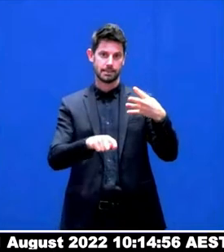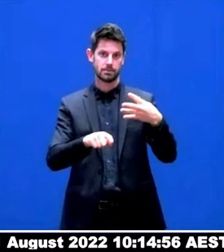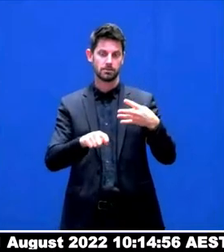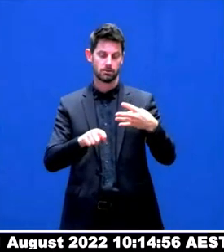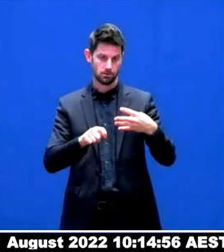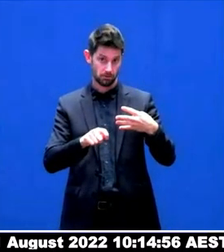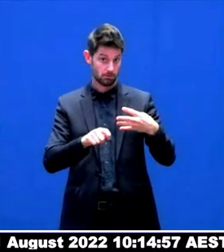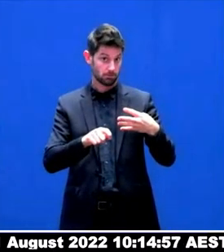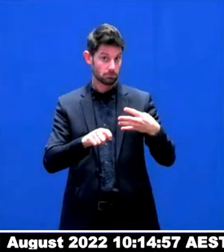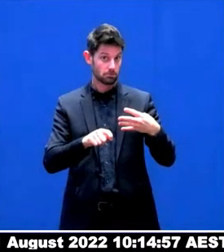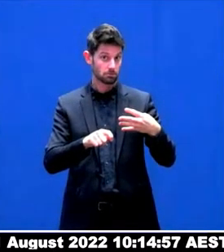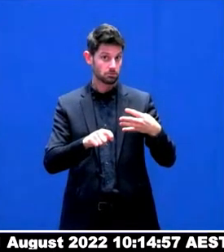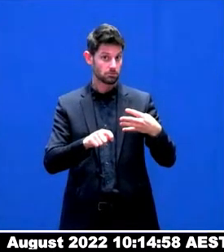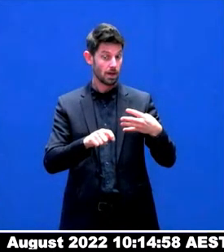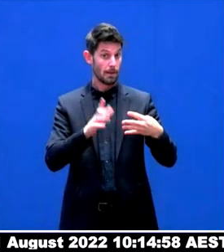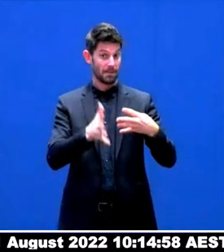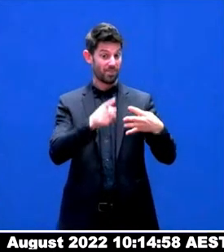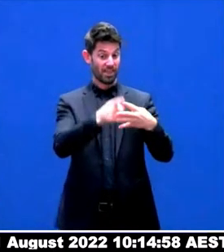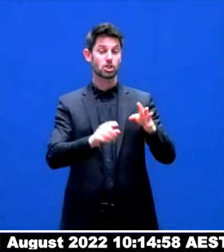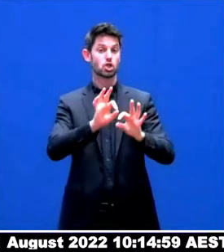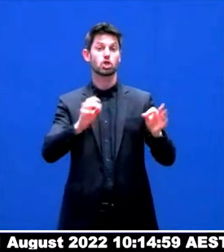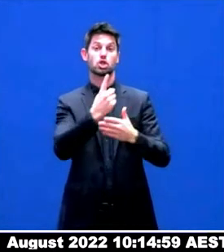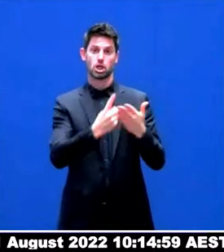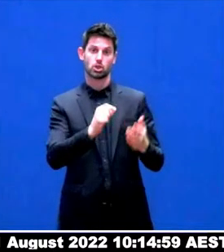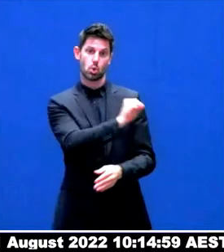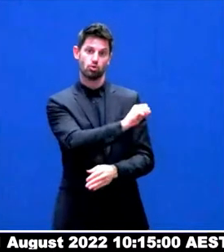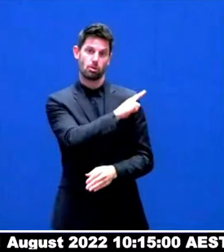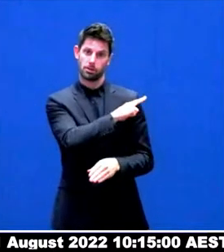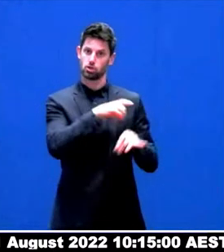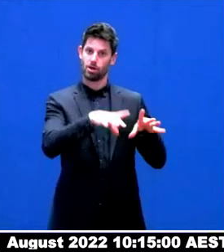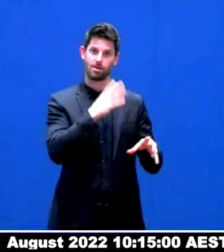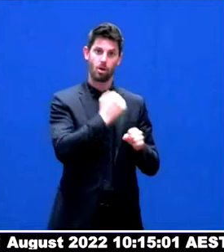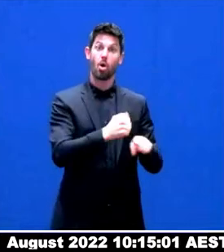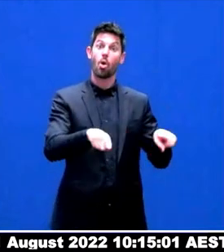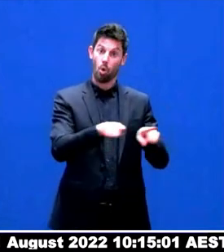And to do that that's not just solely the responsibility of the Commonwealth; is that right? It has to involve the states and territories.